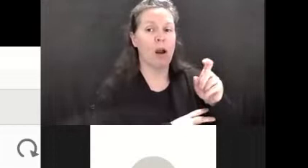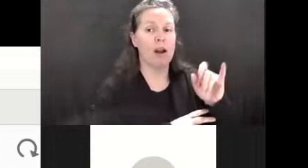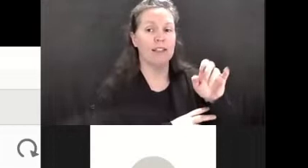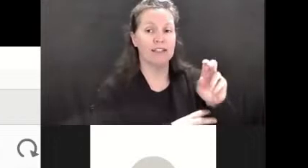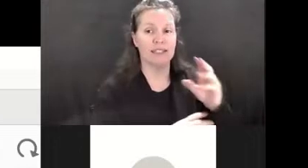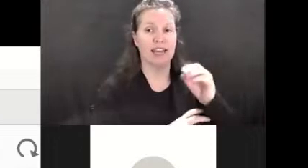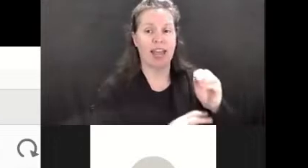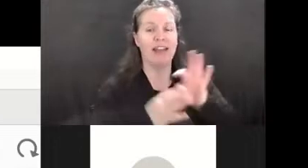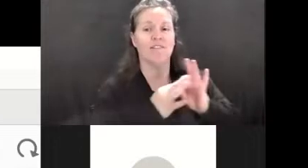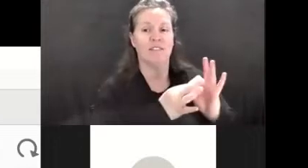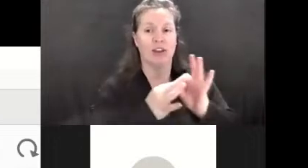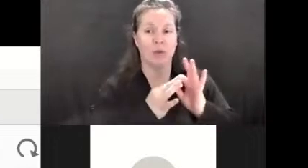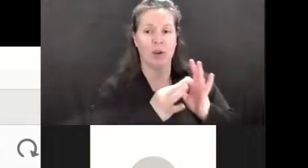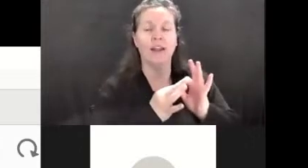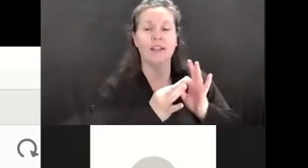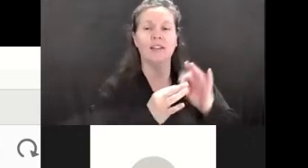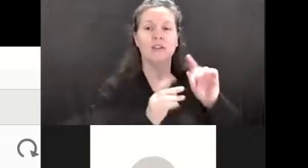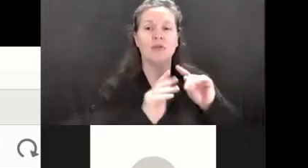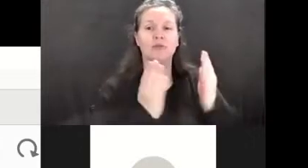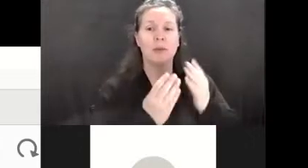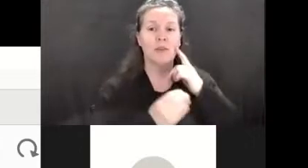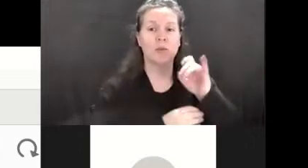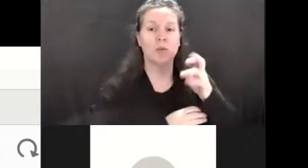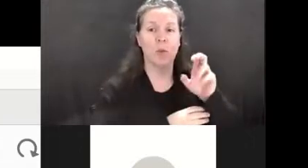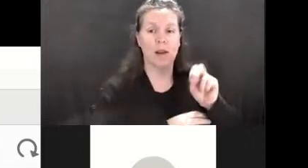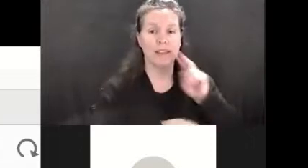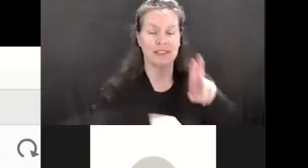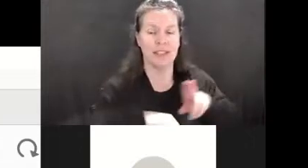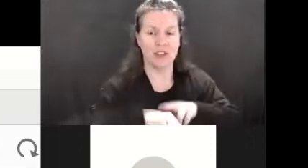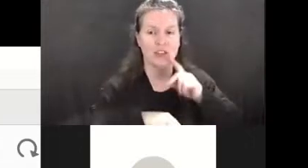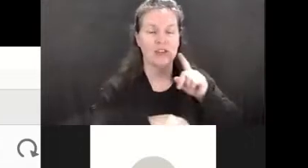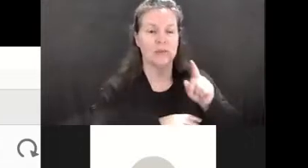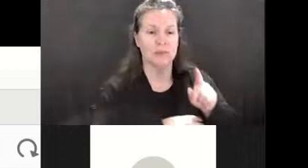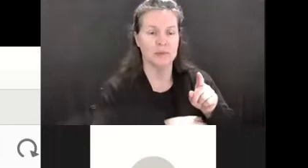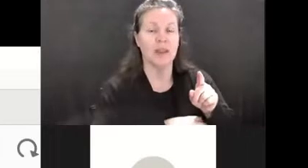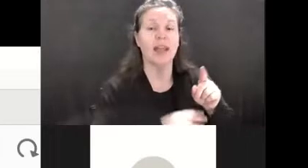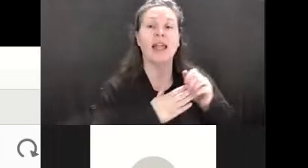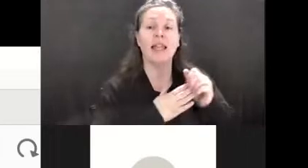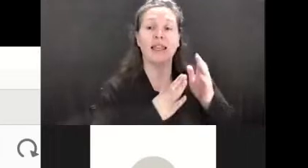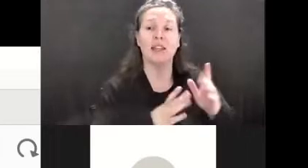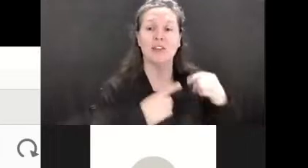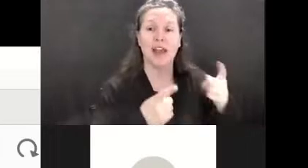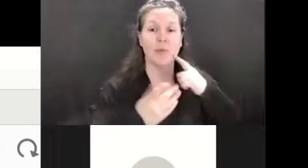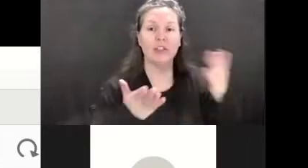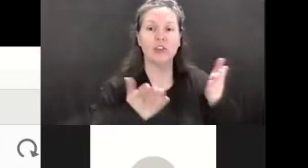of the Chehalis reservation. I honor their ancestors and leaders who have been stewards of this land and water